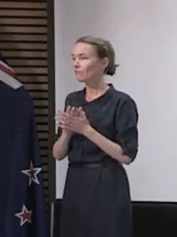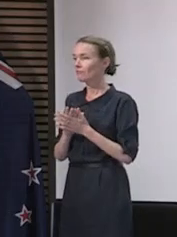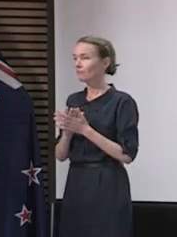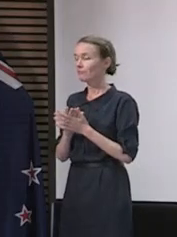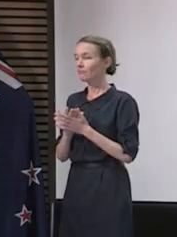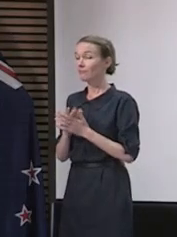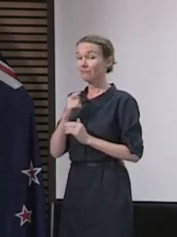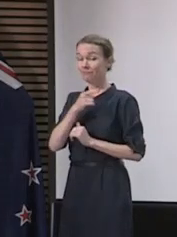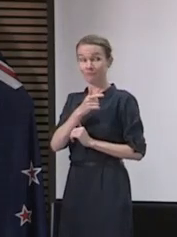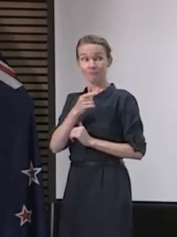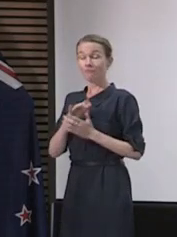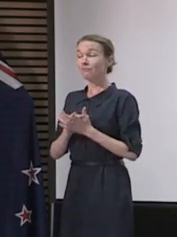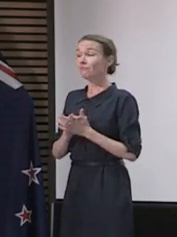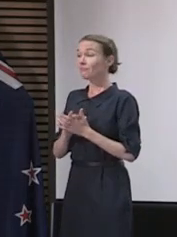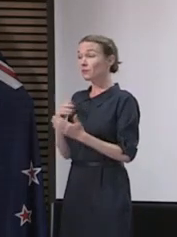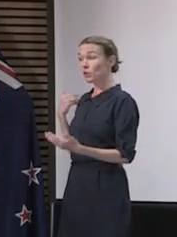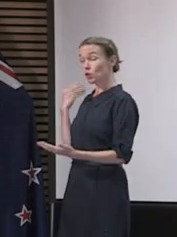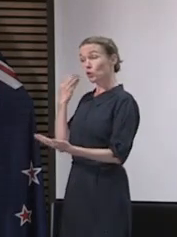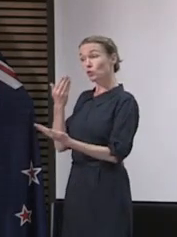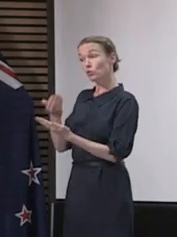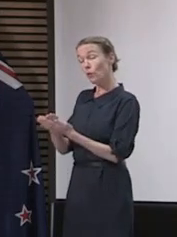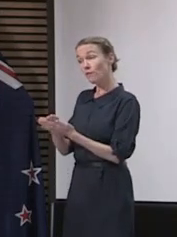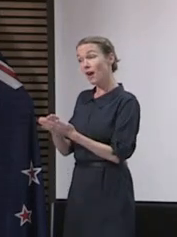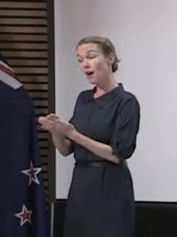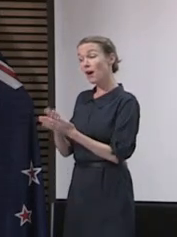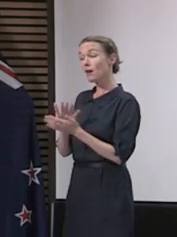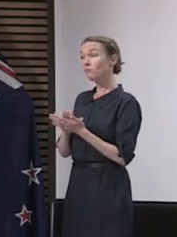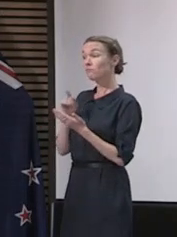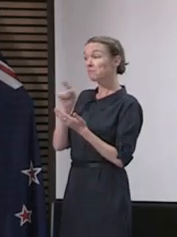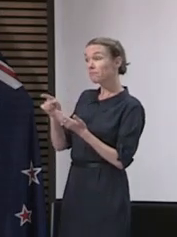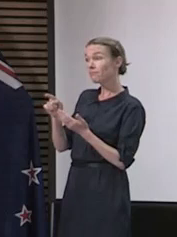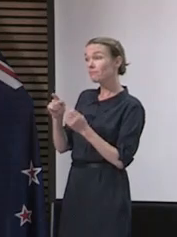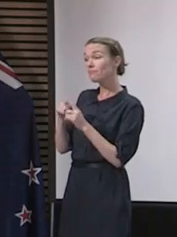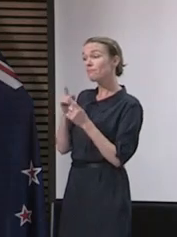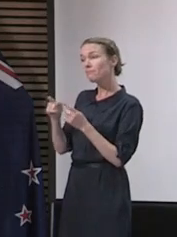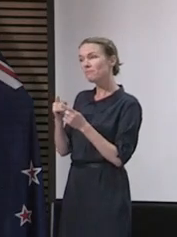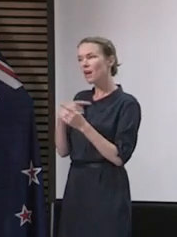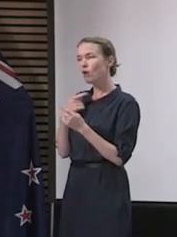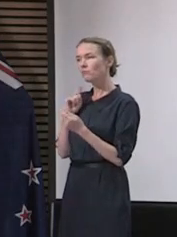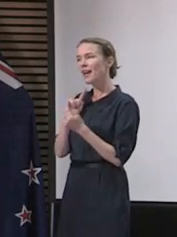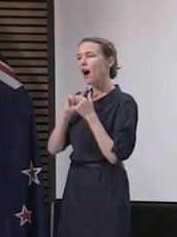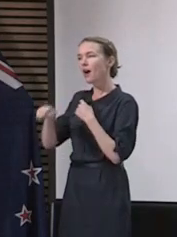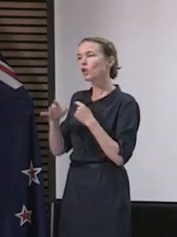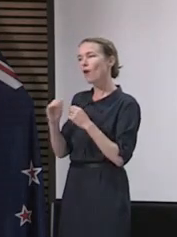moment we don't have anything definitive to give us a sense of numbers. I have only heard